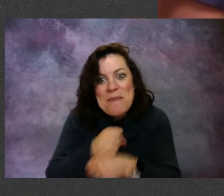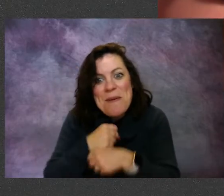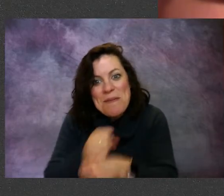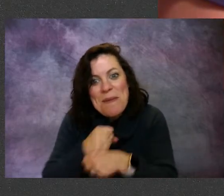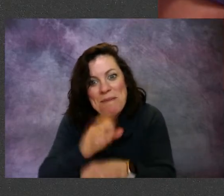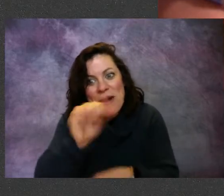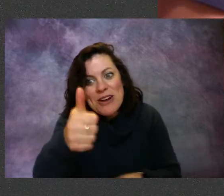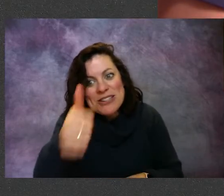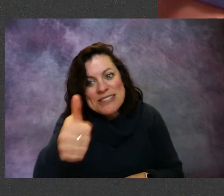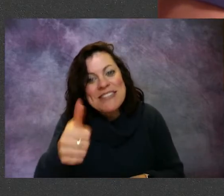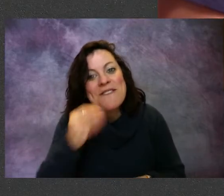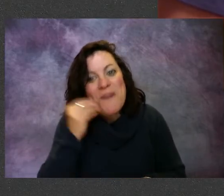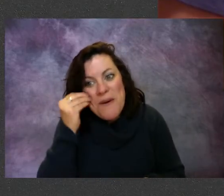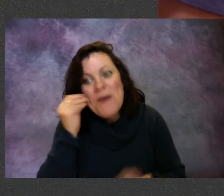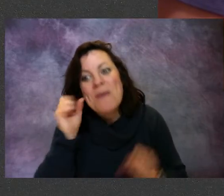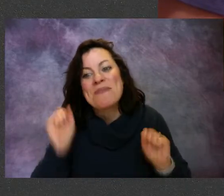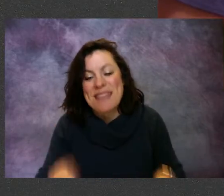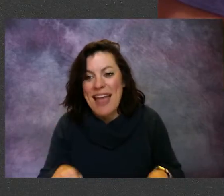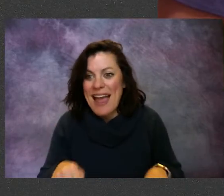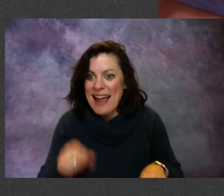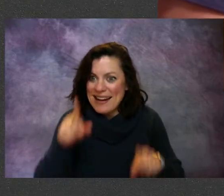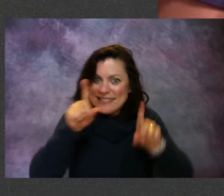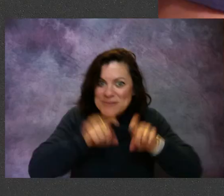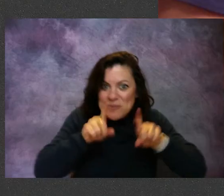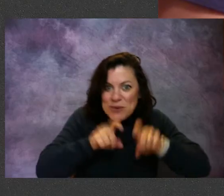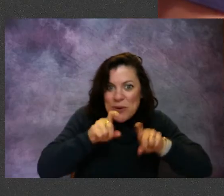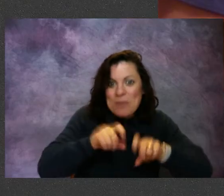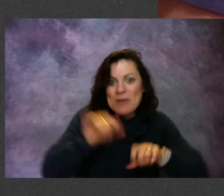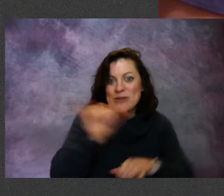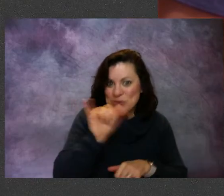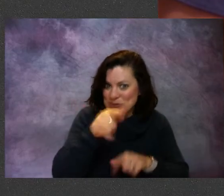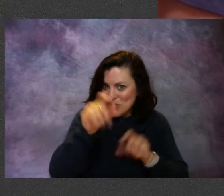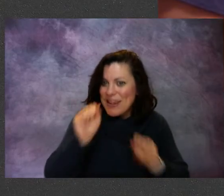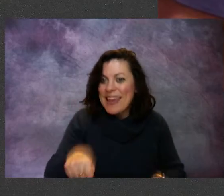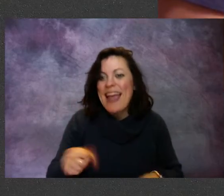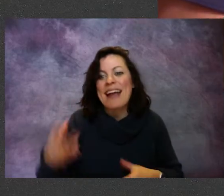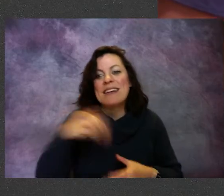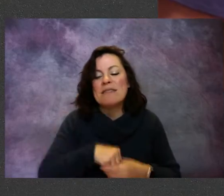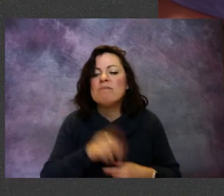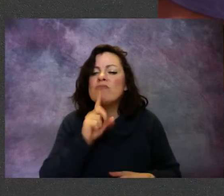and doing that quick little science experiment today. I loved getting to talk about opposites